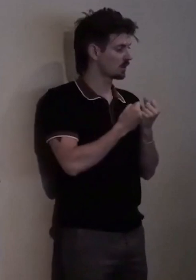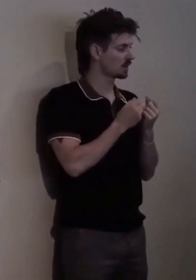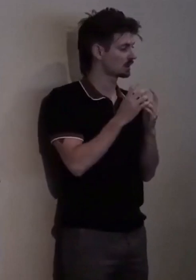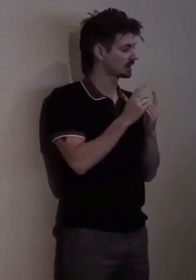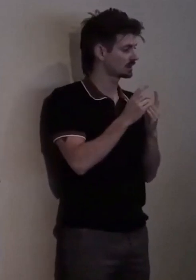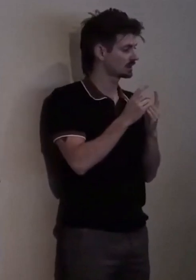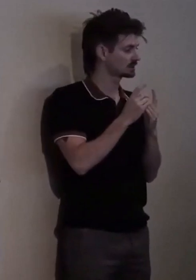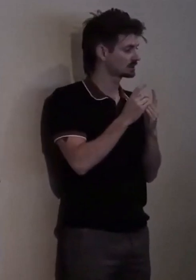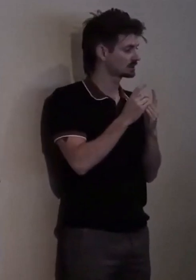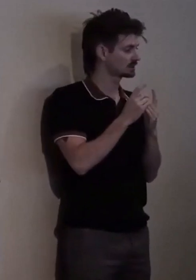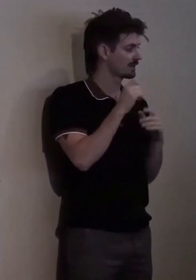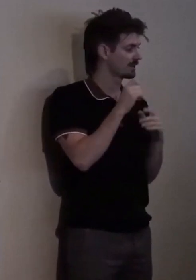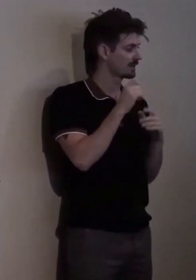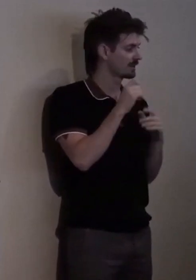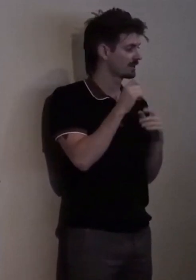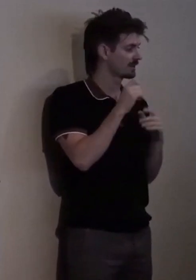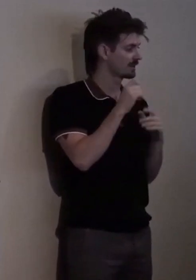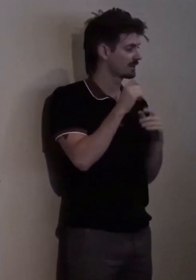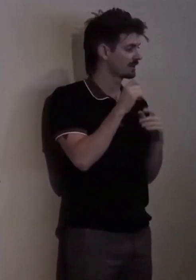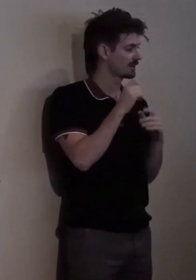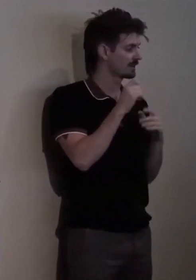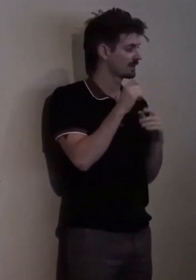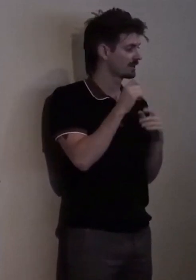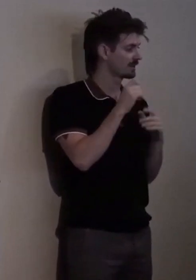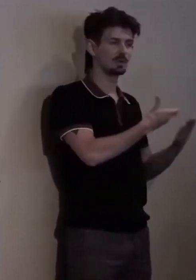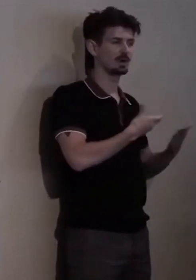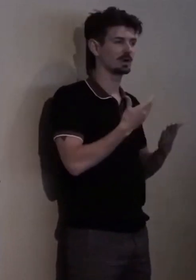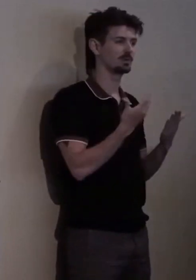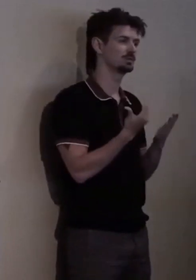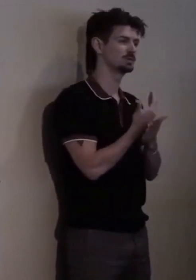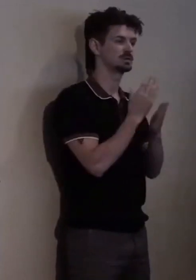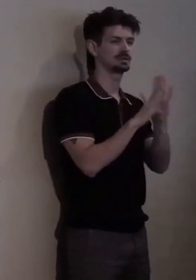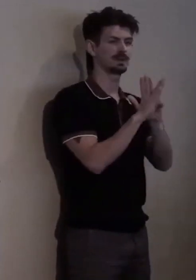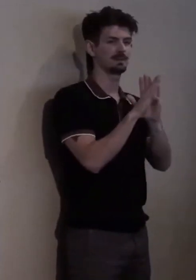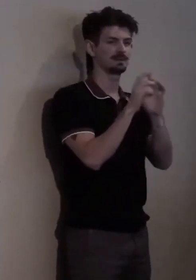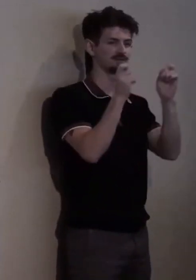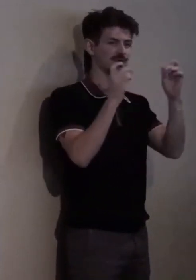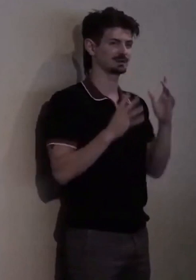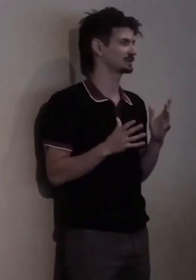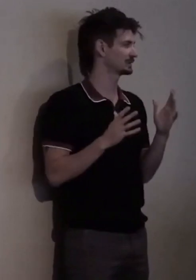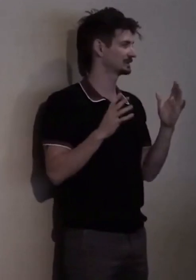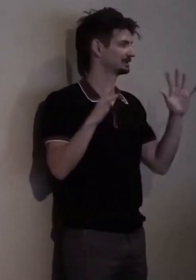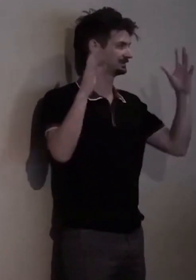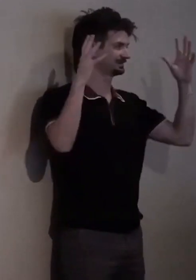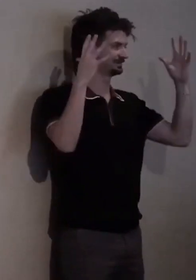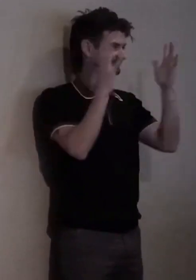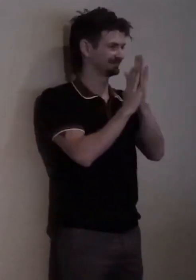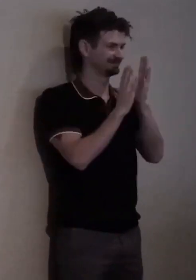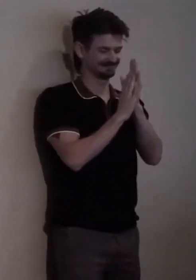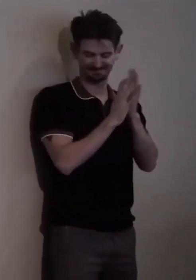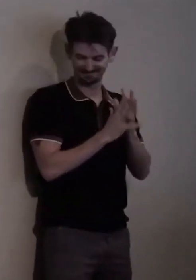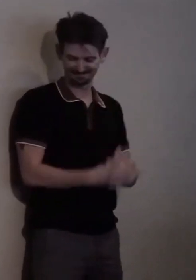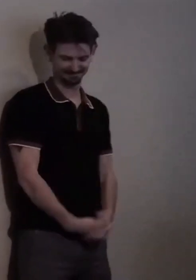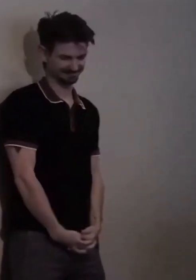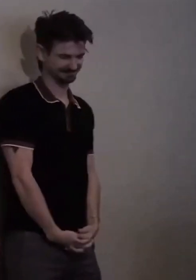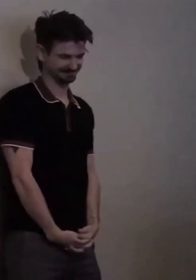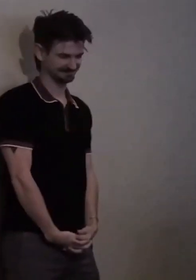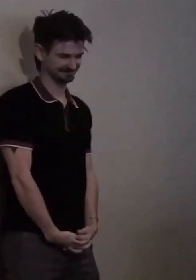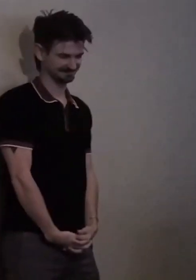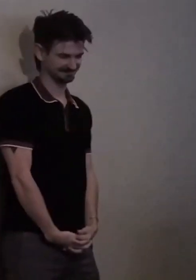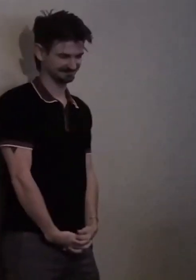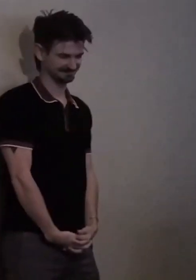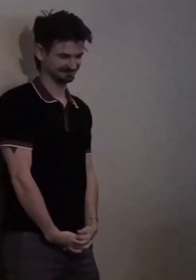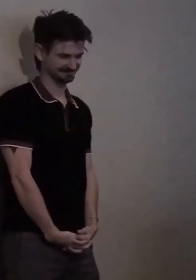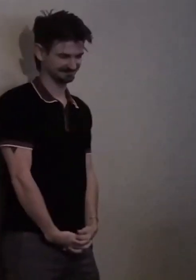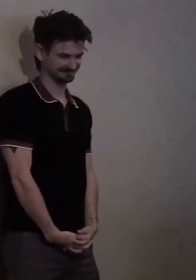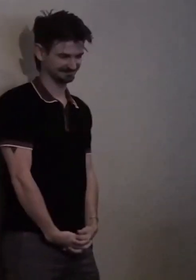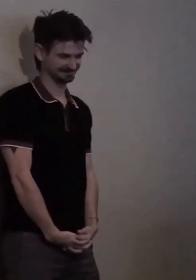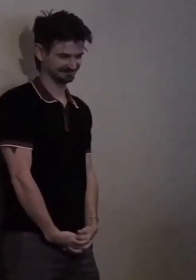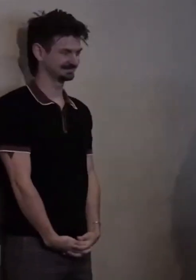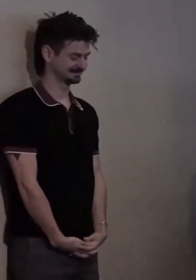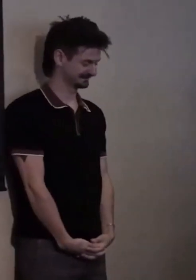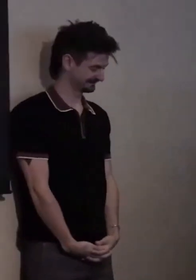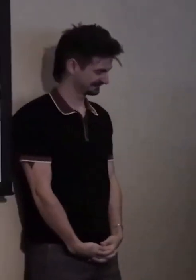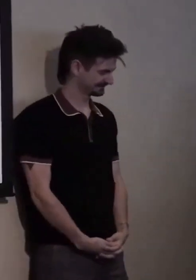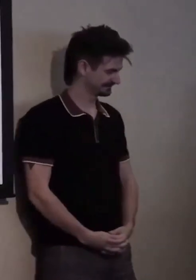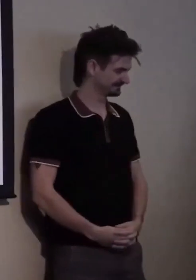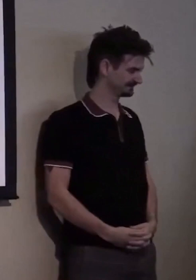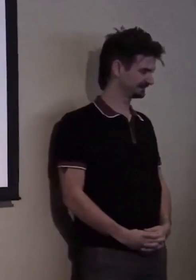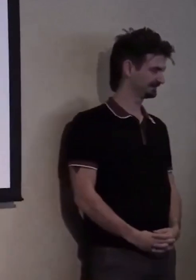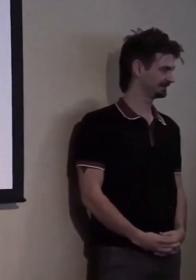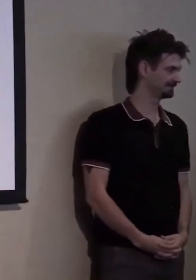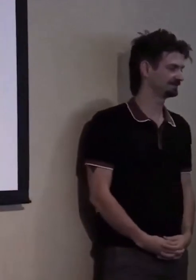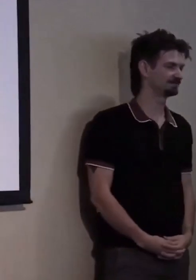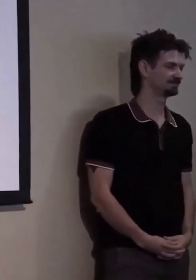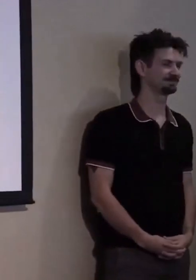Please help me to welcome our new development director. [public clapping]